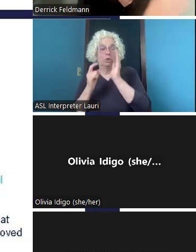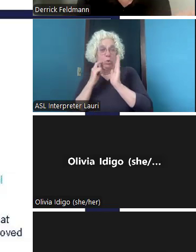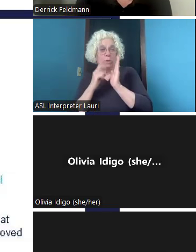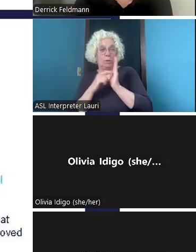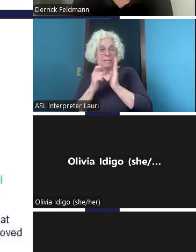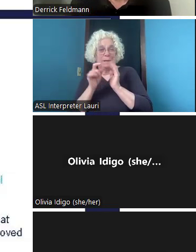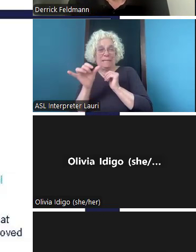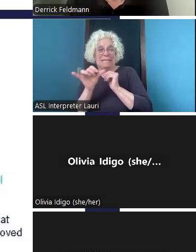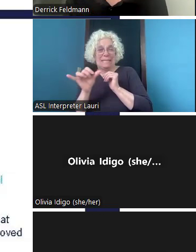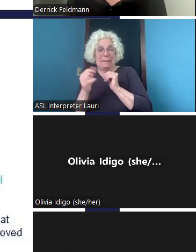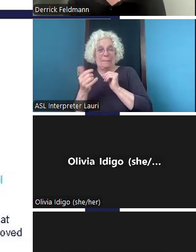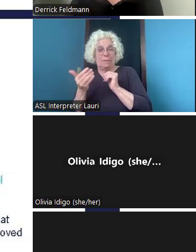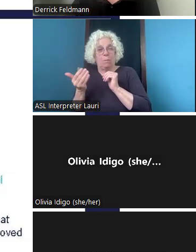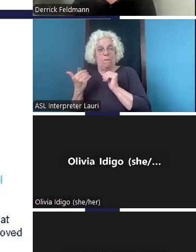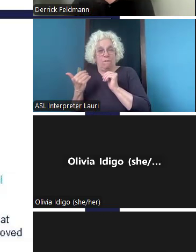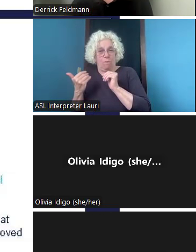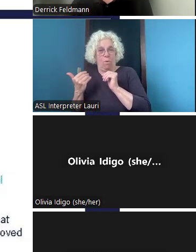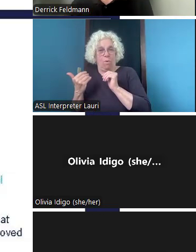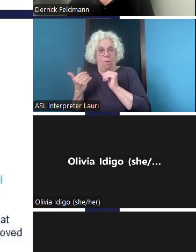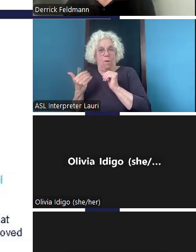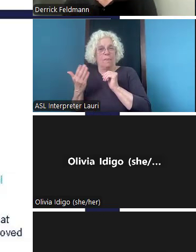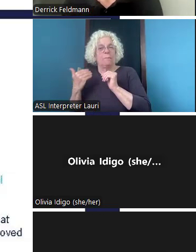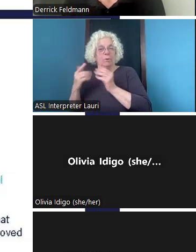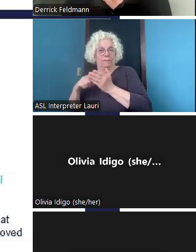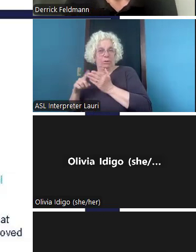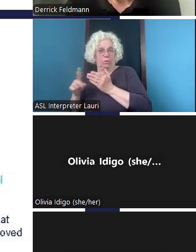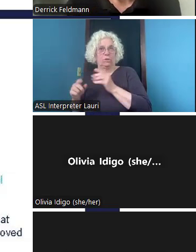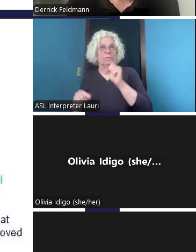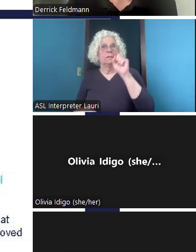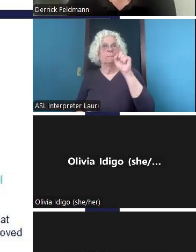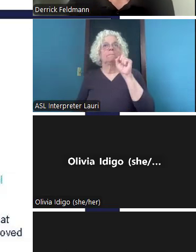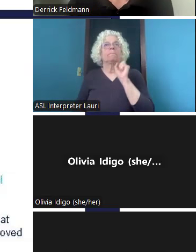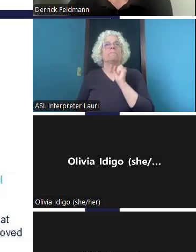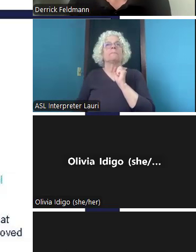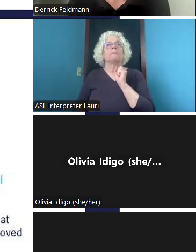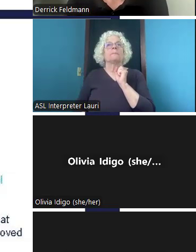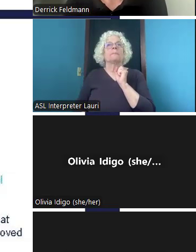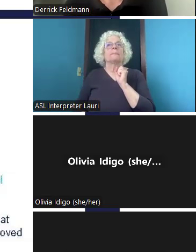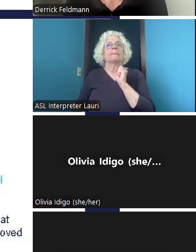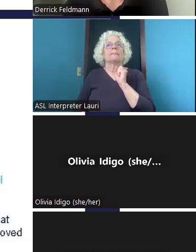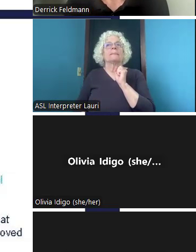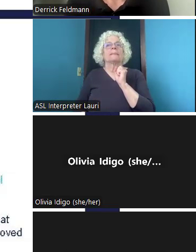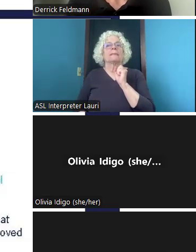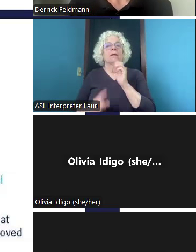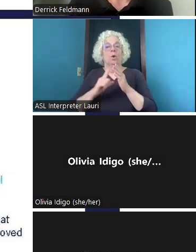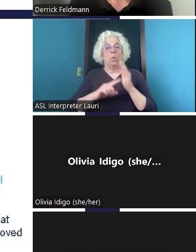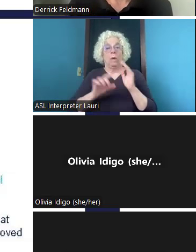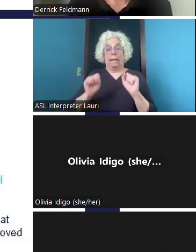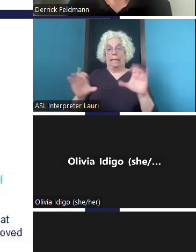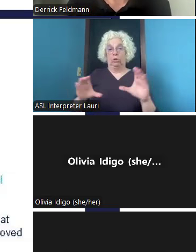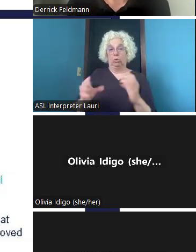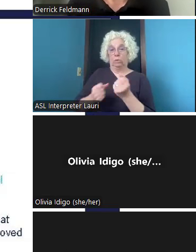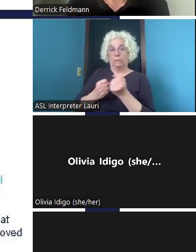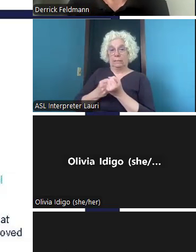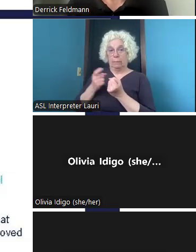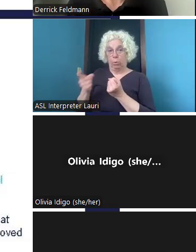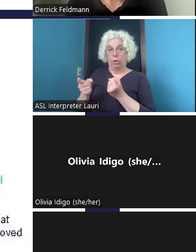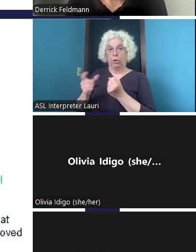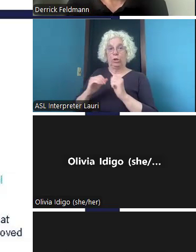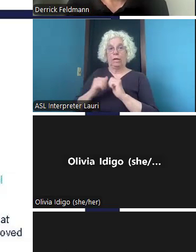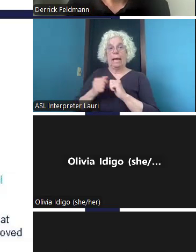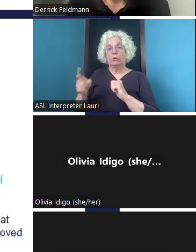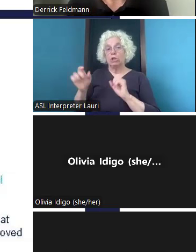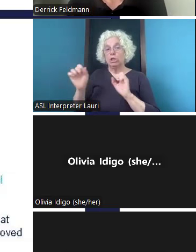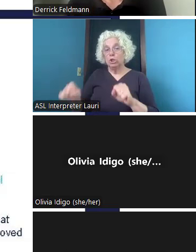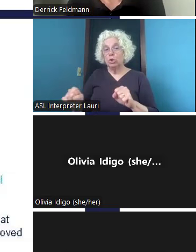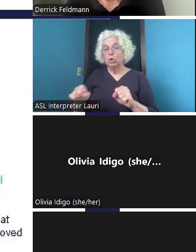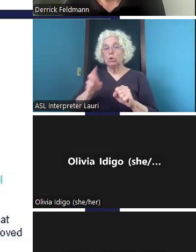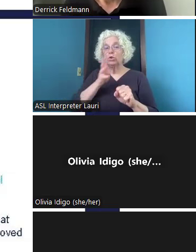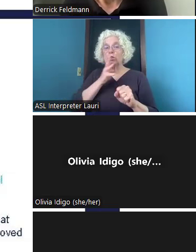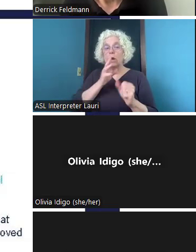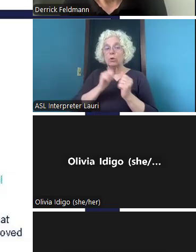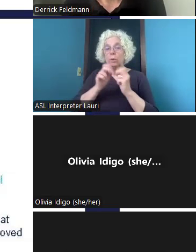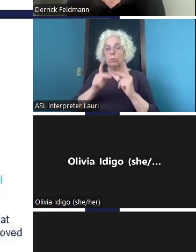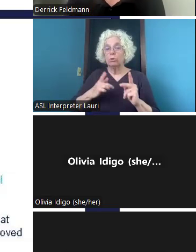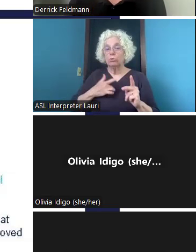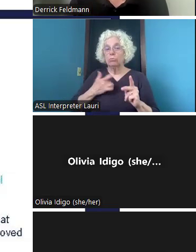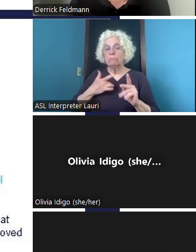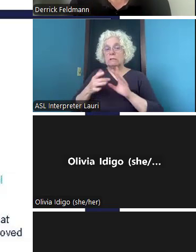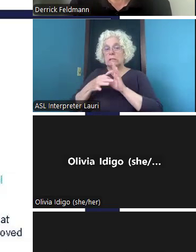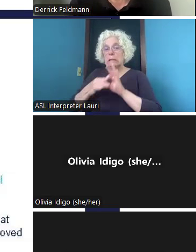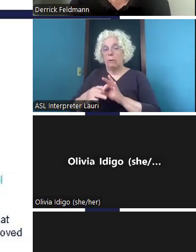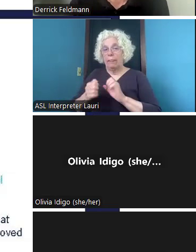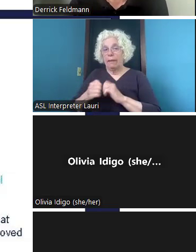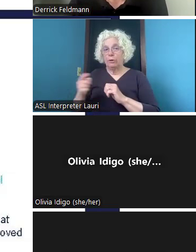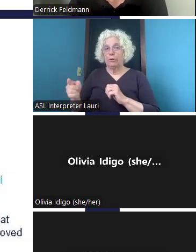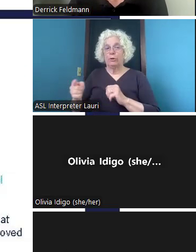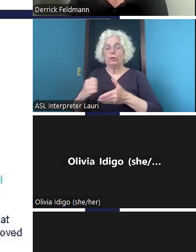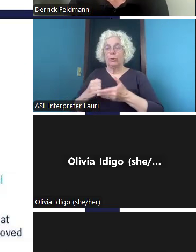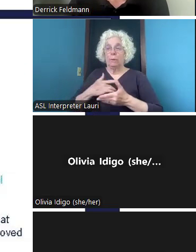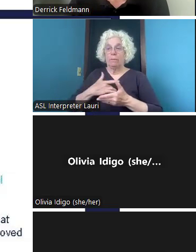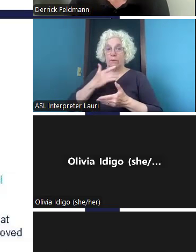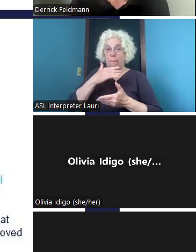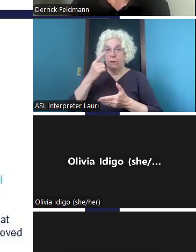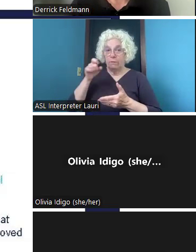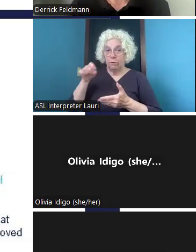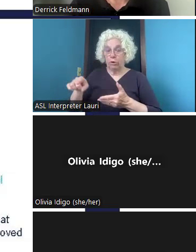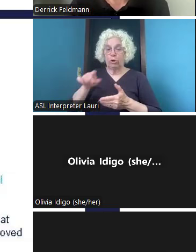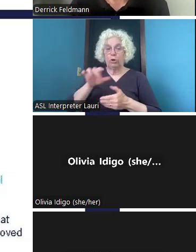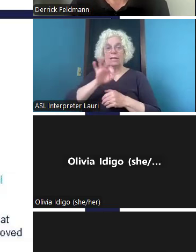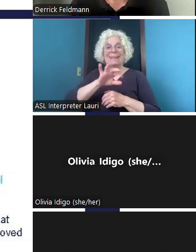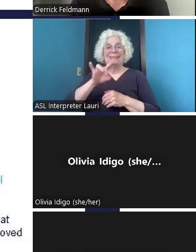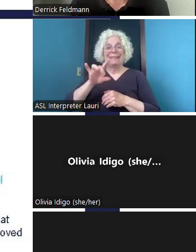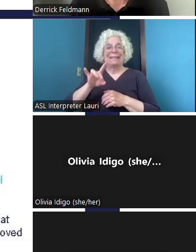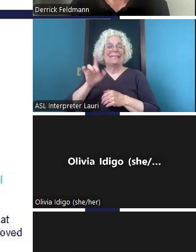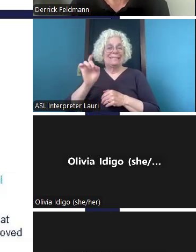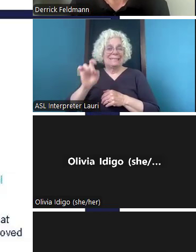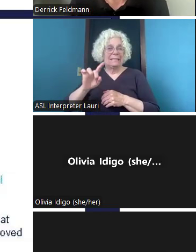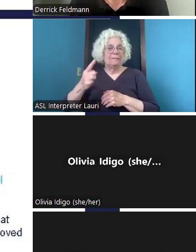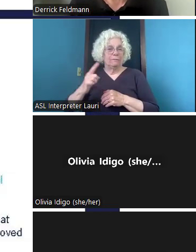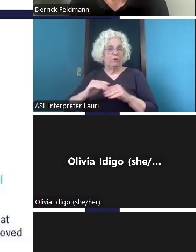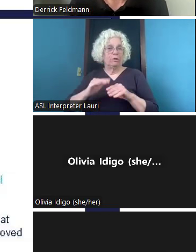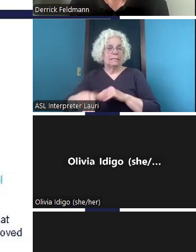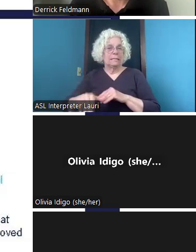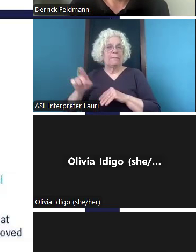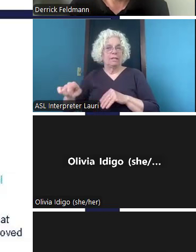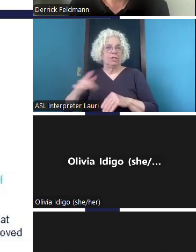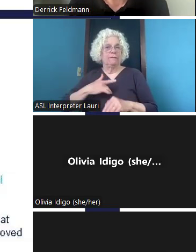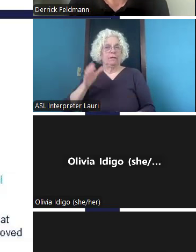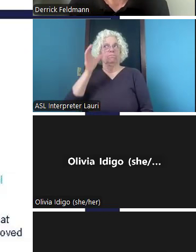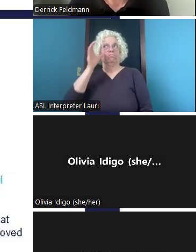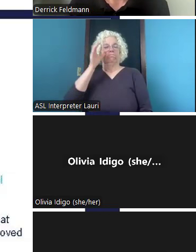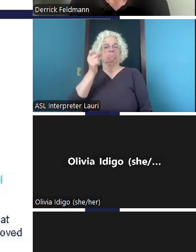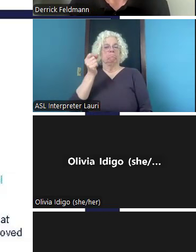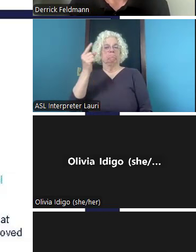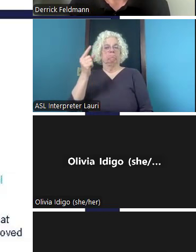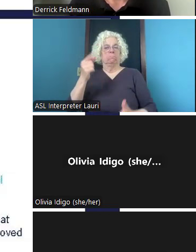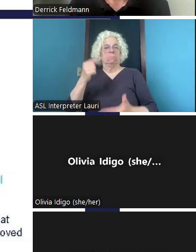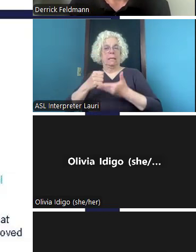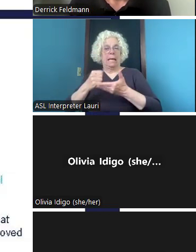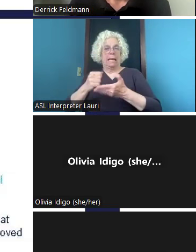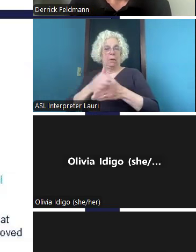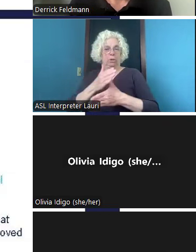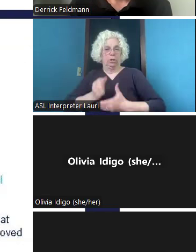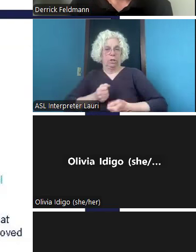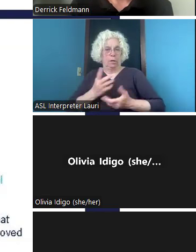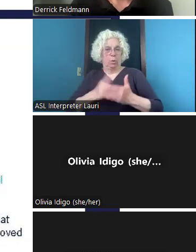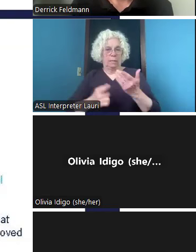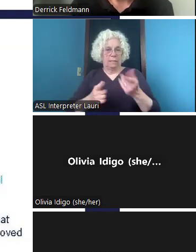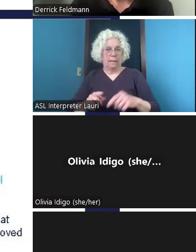to what we heard in the other in the other piece. What I could do to support her. How she could speak with someone who could actually relate, who could provide help to help her feel better for her, 988 was a much-needed first step to feel heard and help and share what's going on. Compassion. Right?